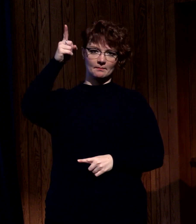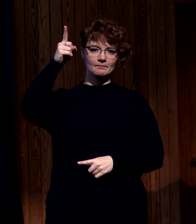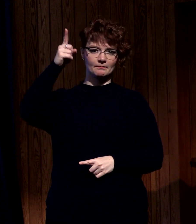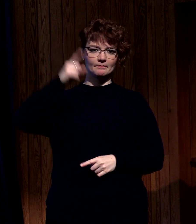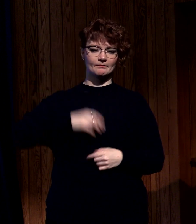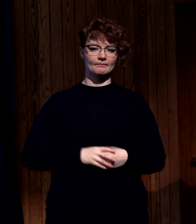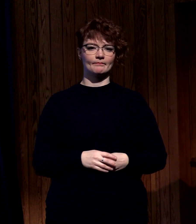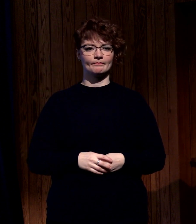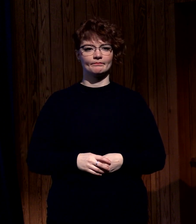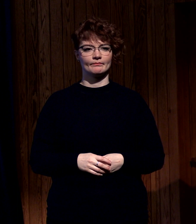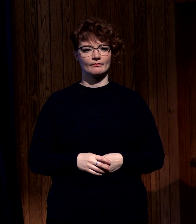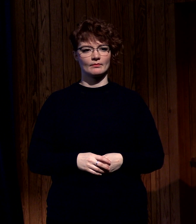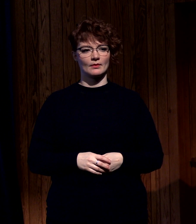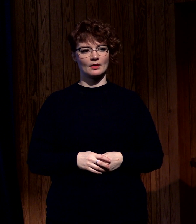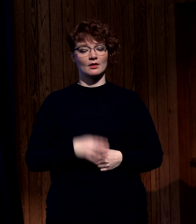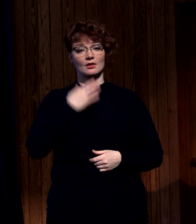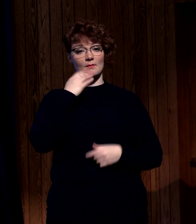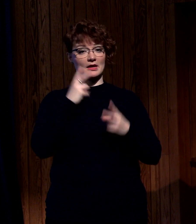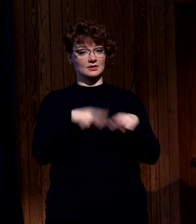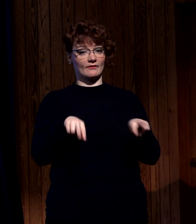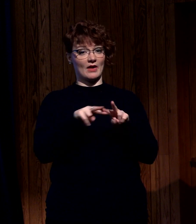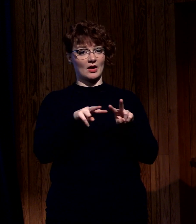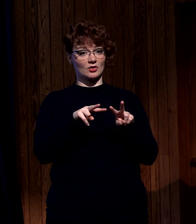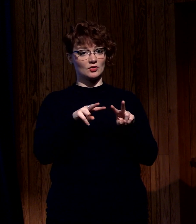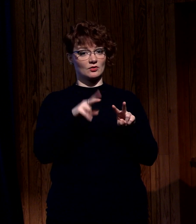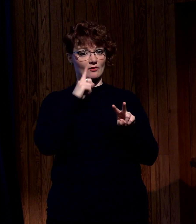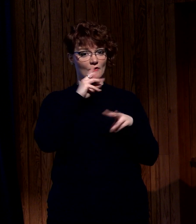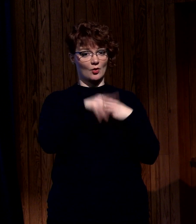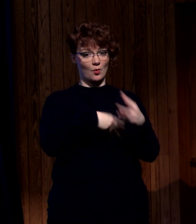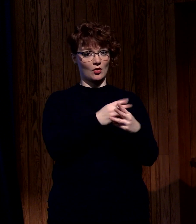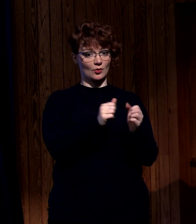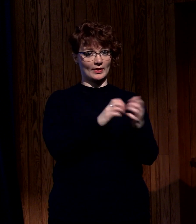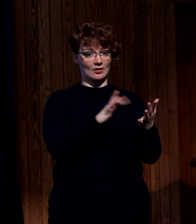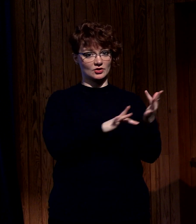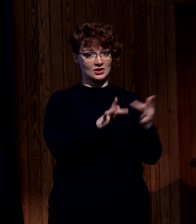Your greatest value to a world without Jesus is a witness of